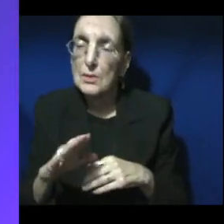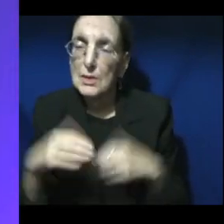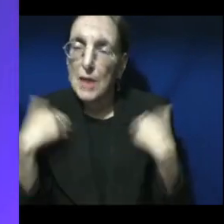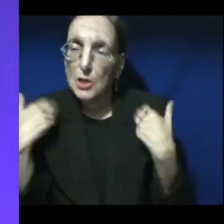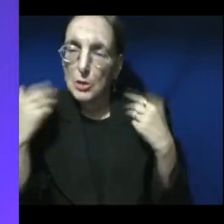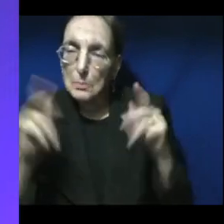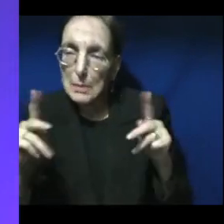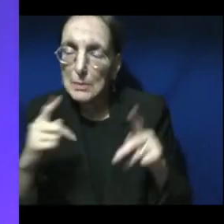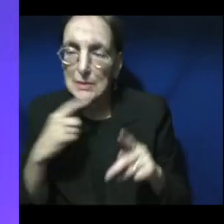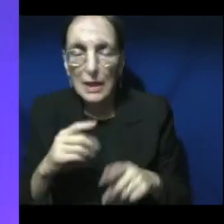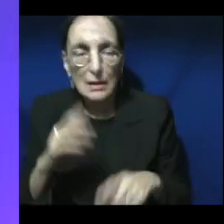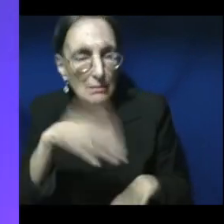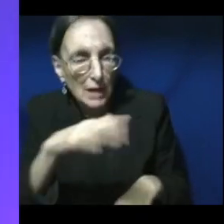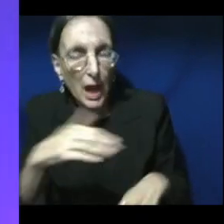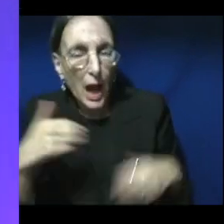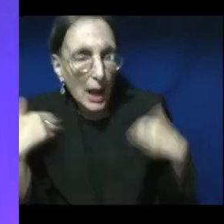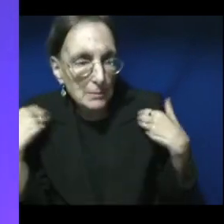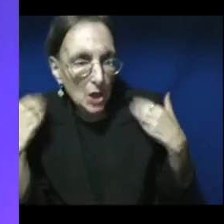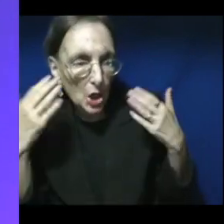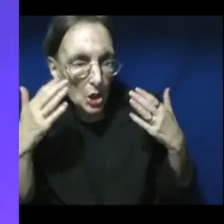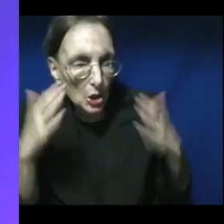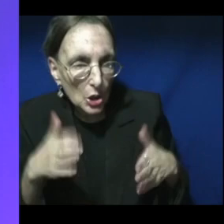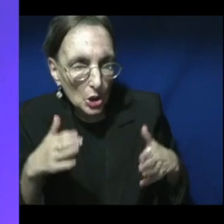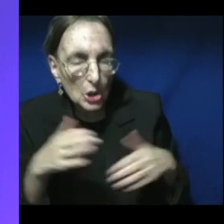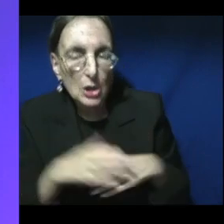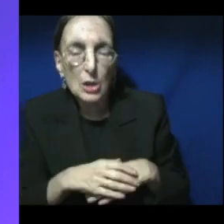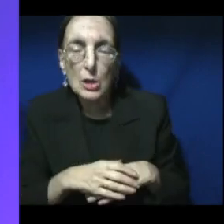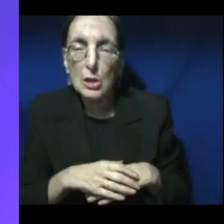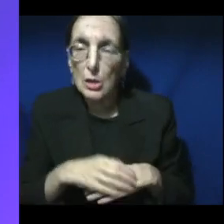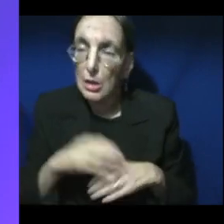and being certain as a younger person has negative impacts.” I think part of this is